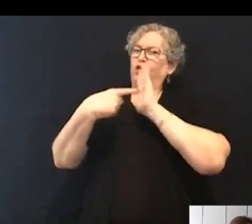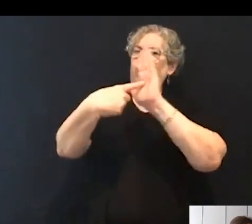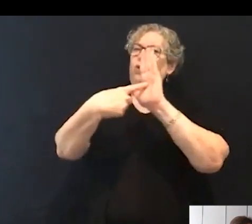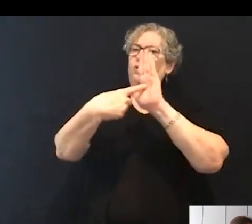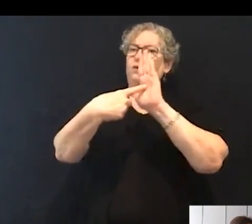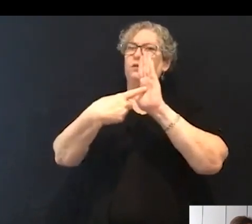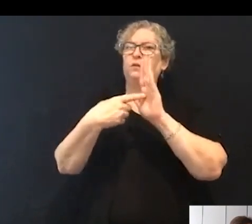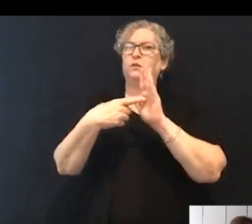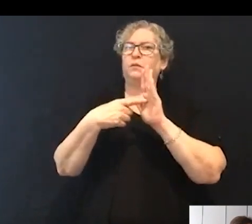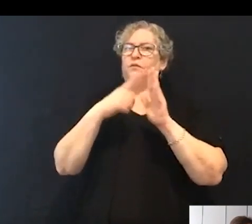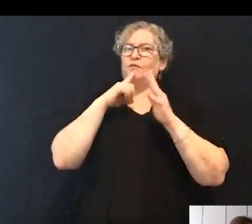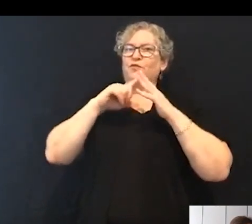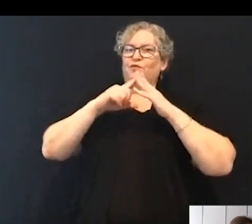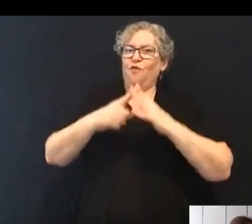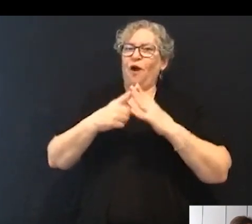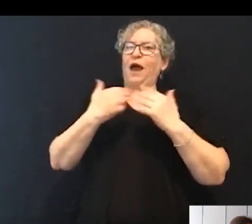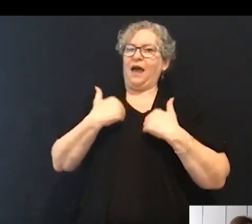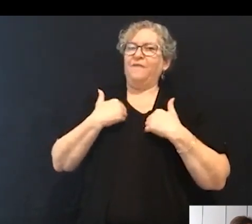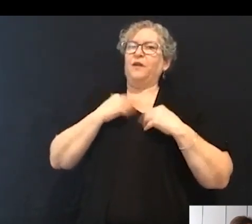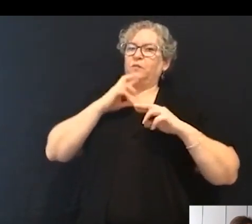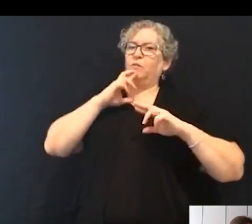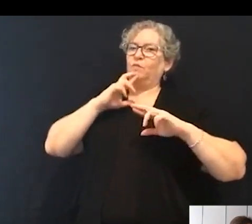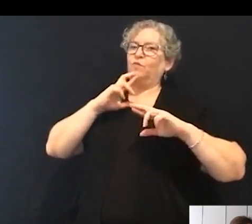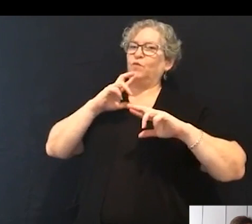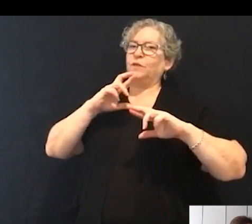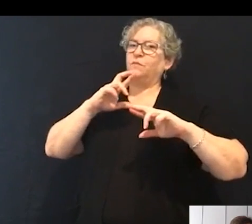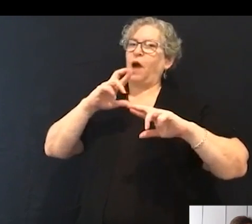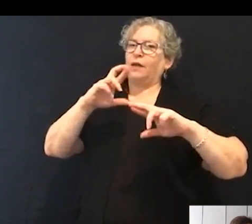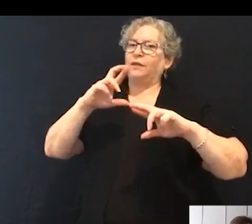start having a response at one microgram.